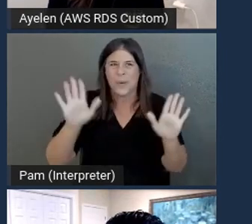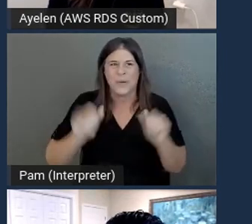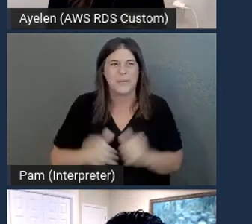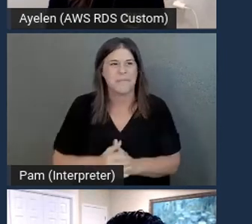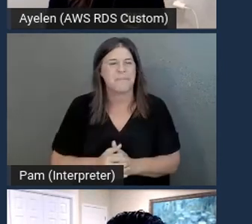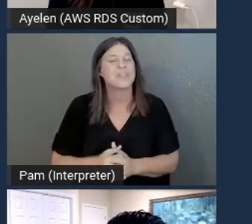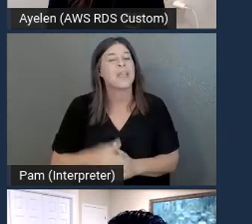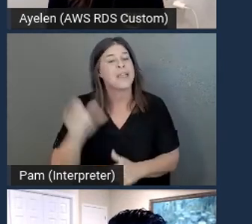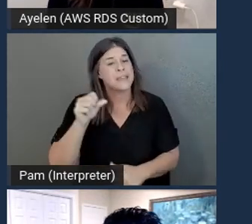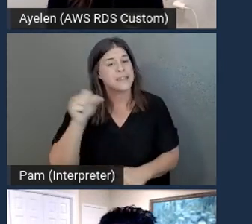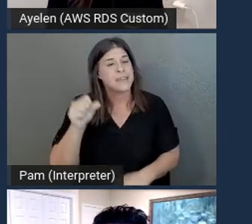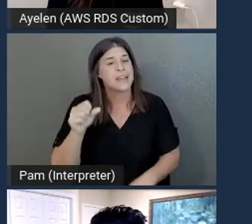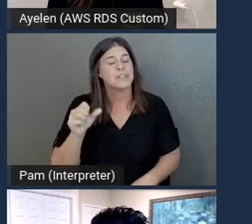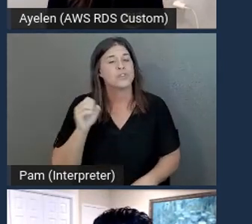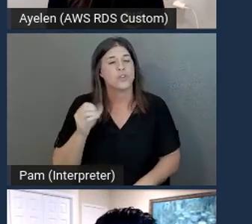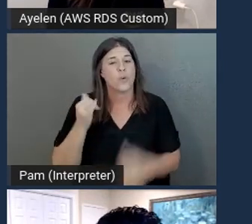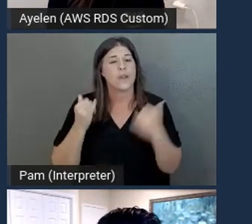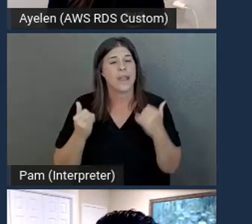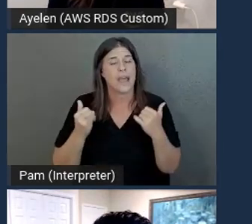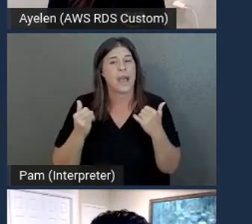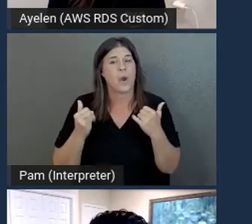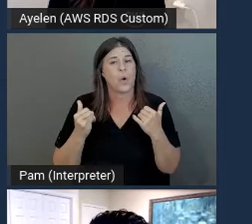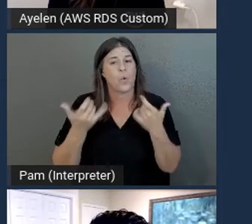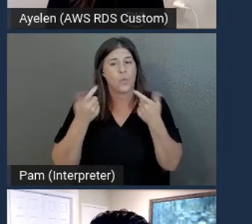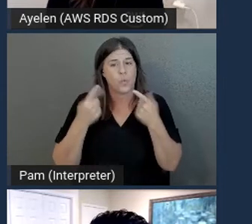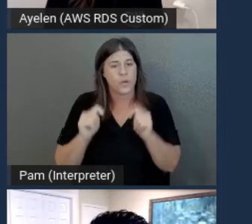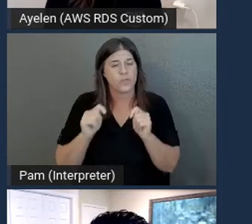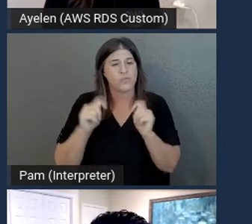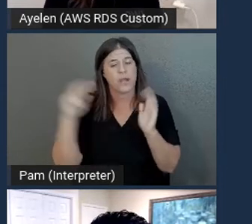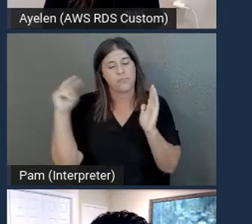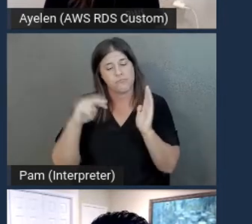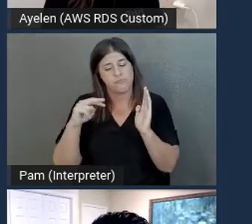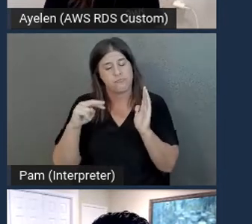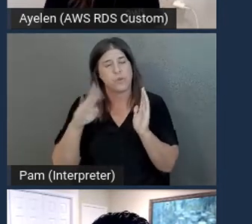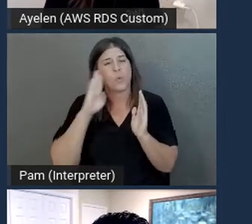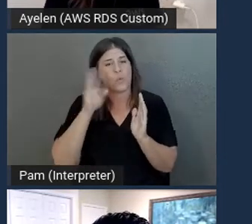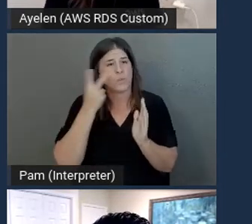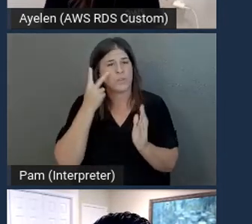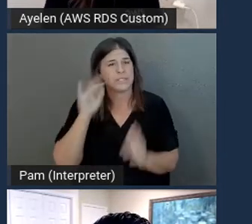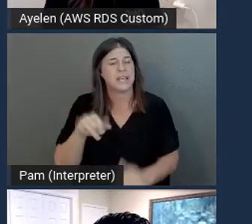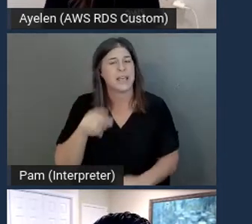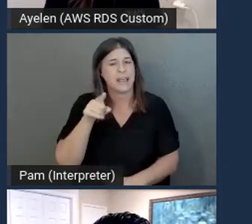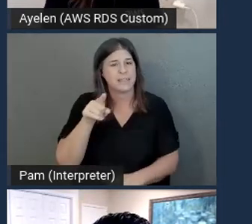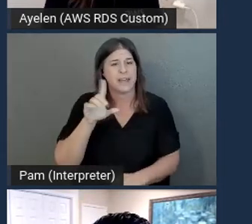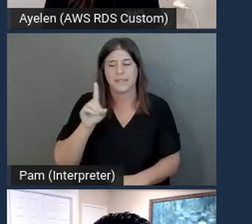So if now we tried to check, we're going to see that the database is not running anymore.